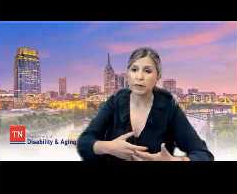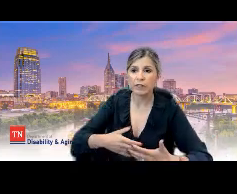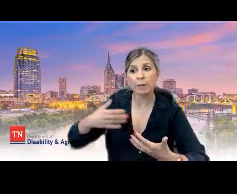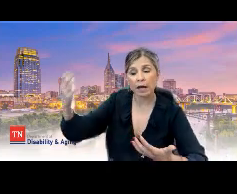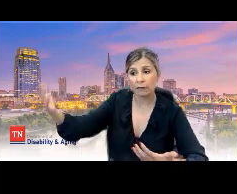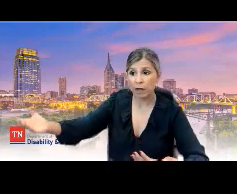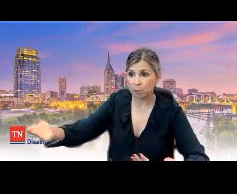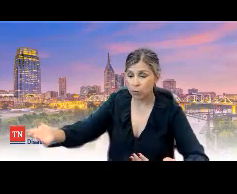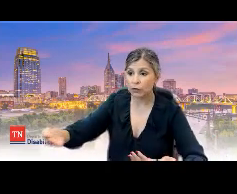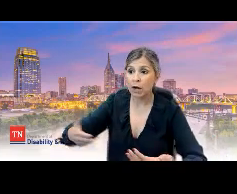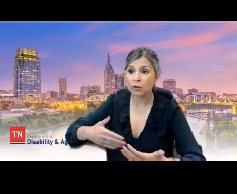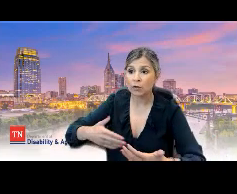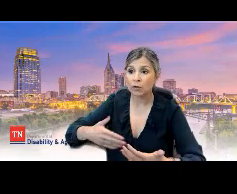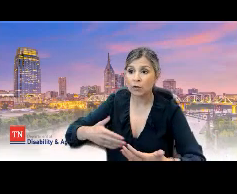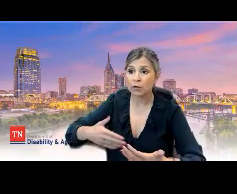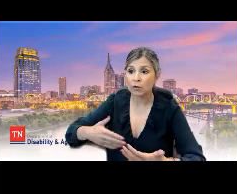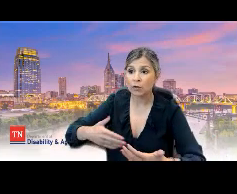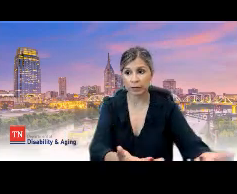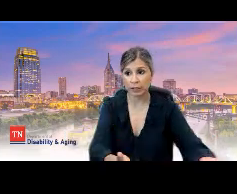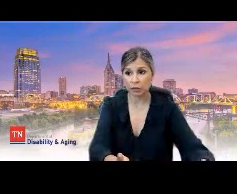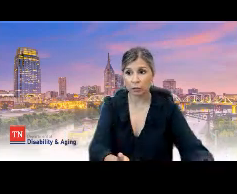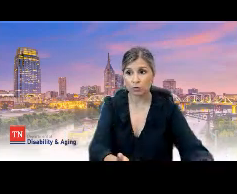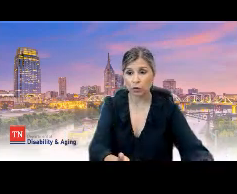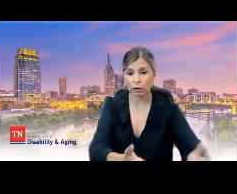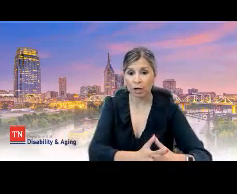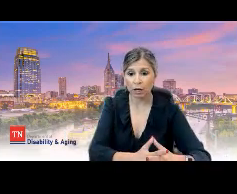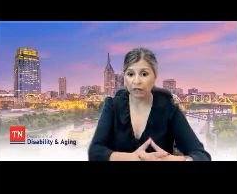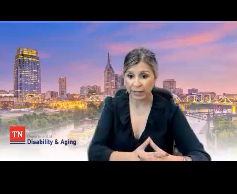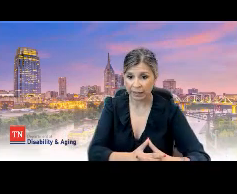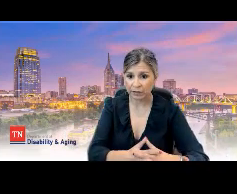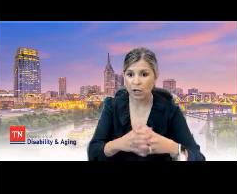Some of them have moved on or passed and some of these homes were vacant.